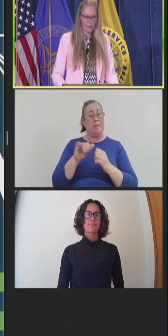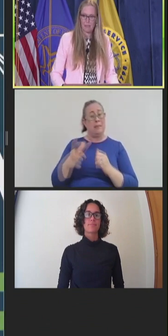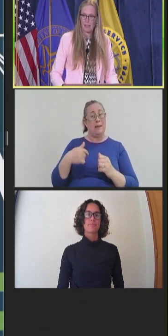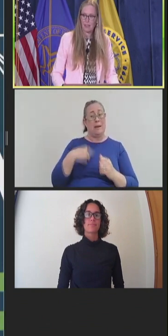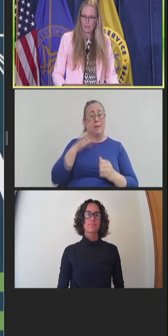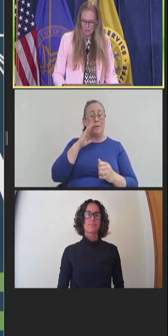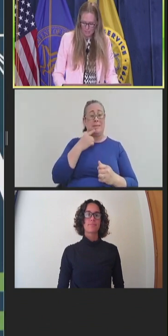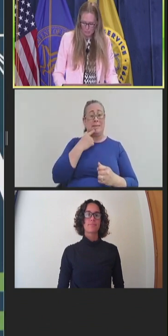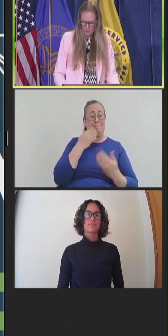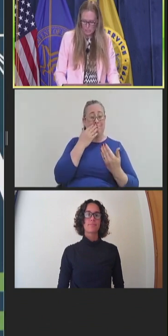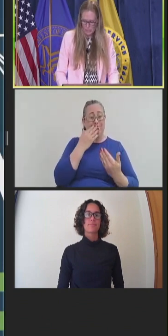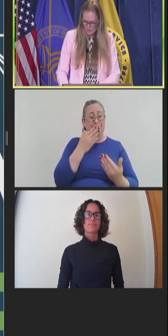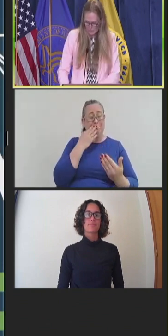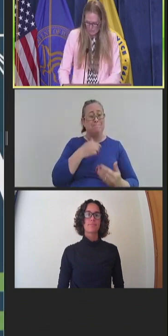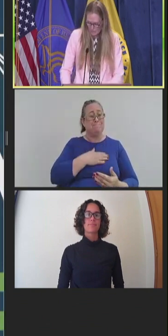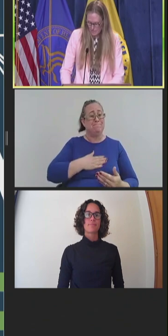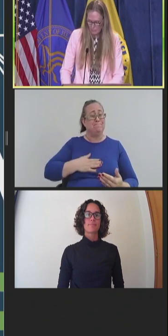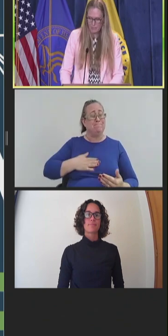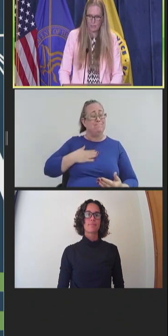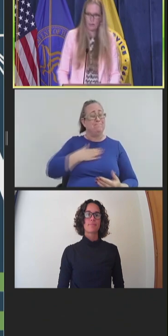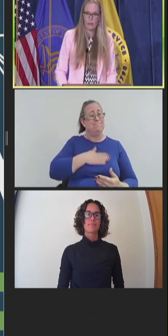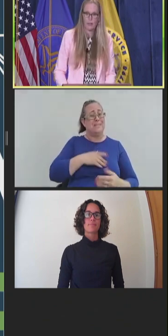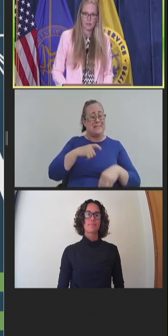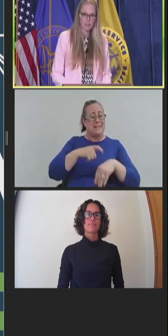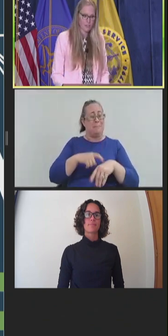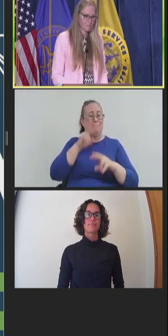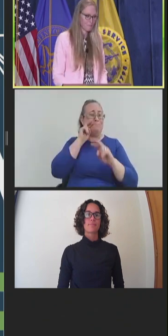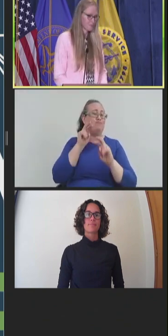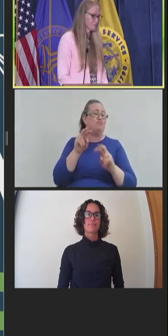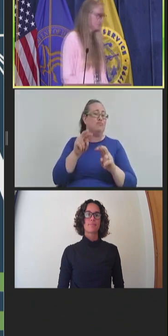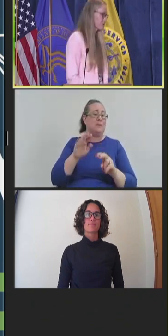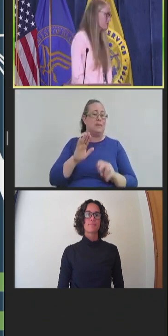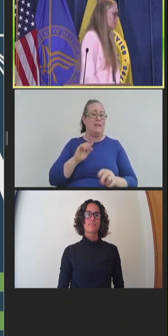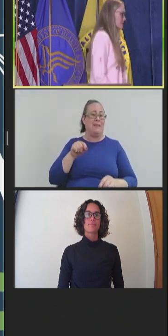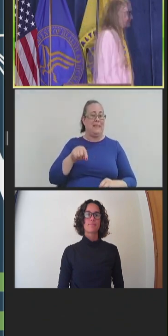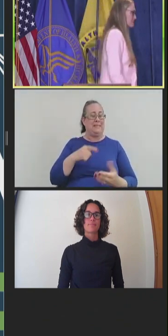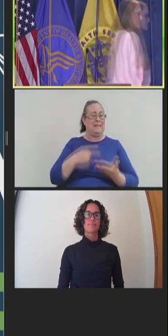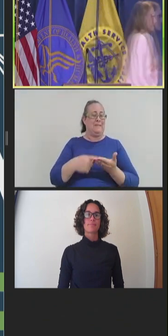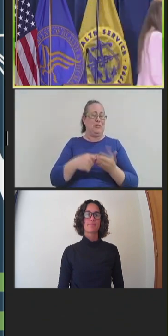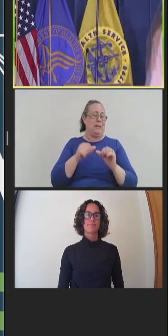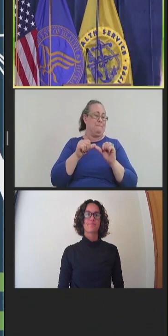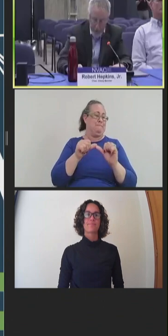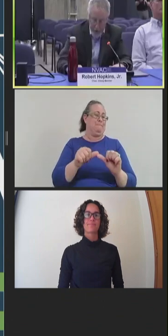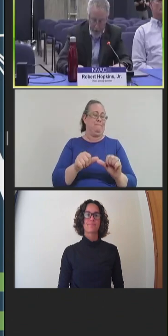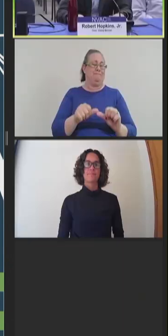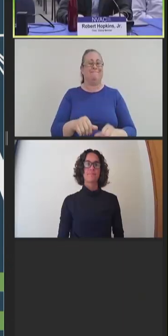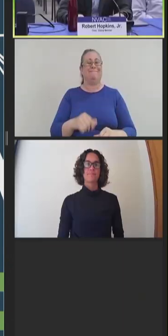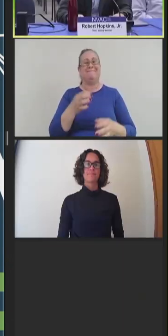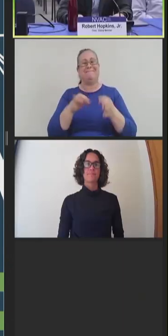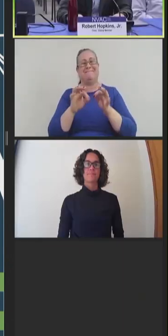thank you. And I appreciate the time and look forward to the conversation. Robert Hopkins: Thank you, Rebecca. Our next